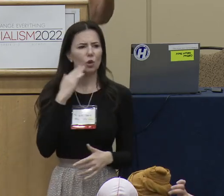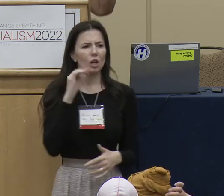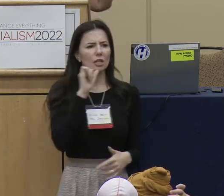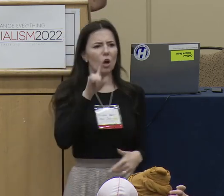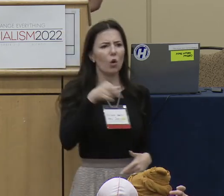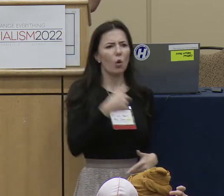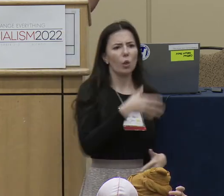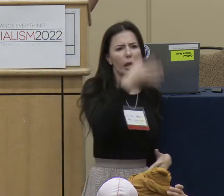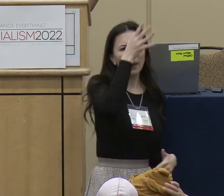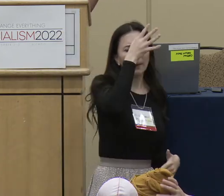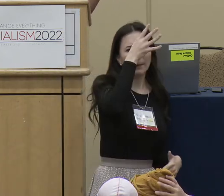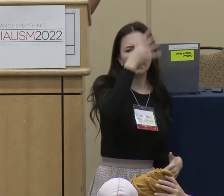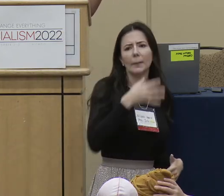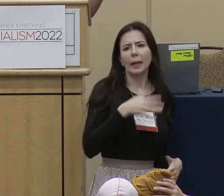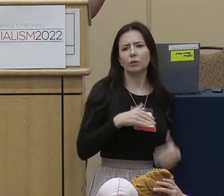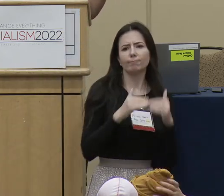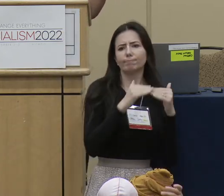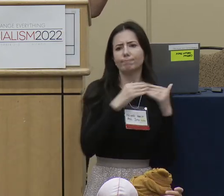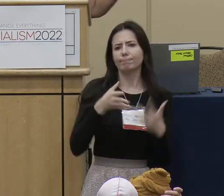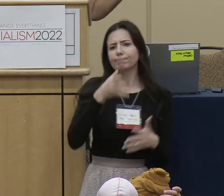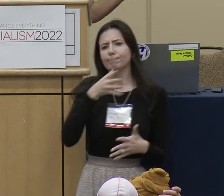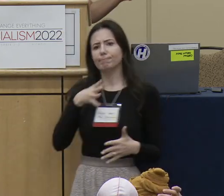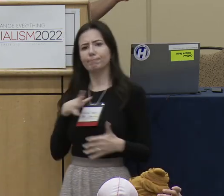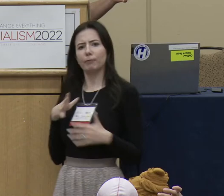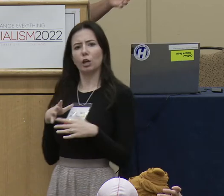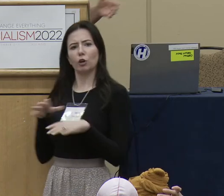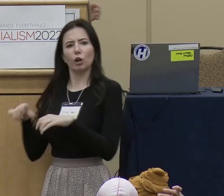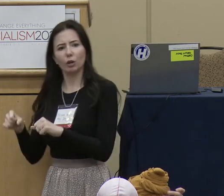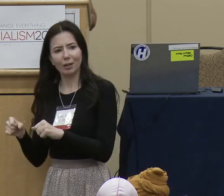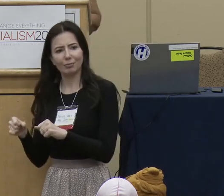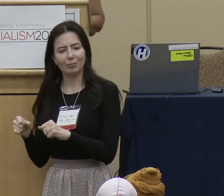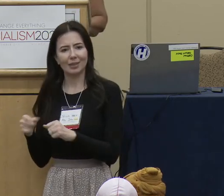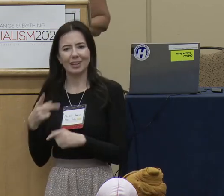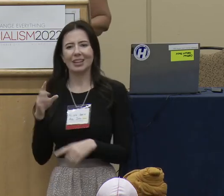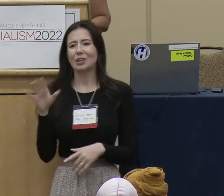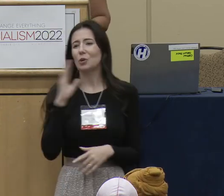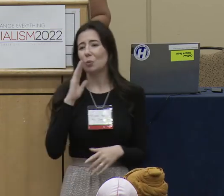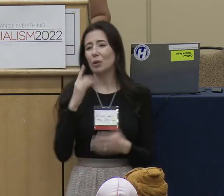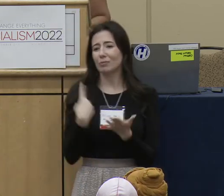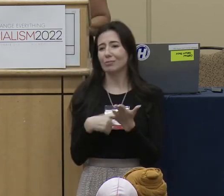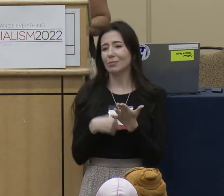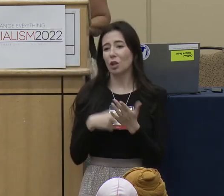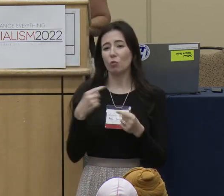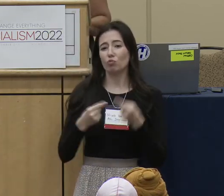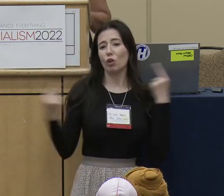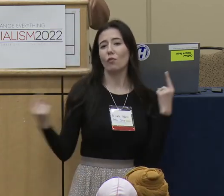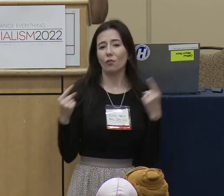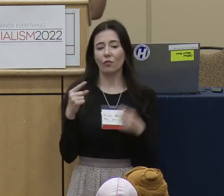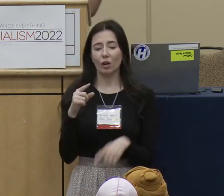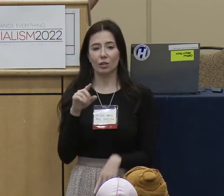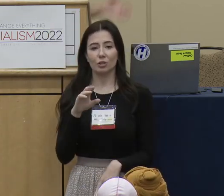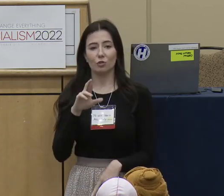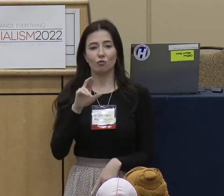have misogynist attitudes, but it's not a flip side of the coin, there's the matriarchy and patriarchy. People used to